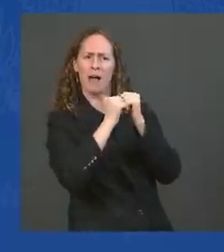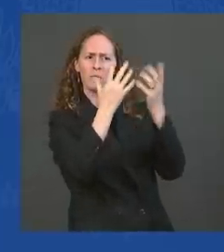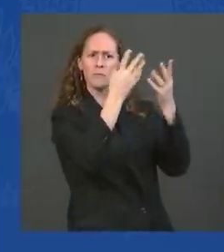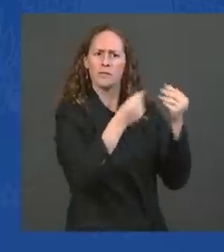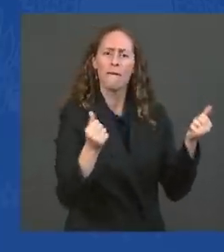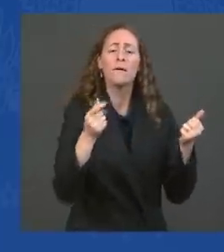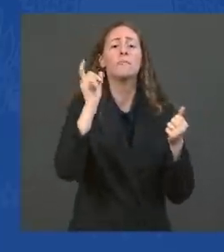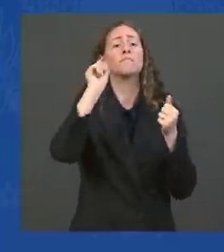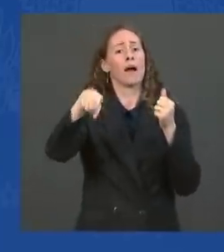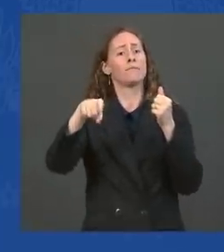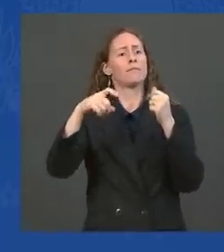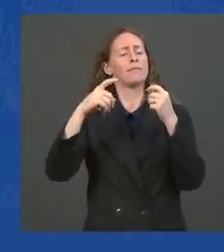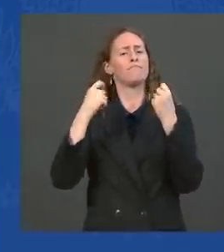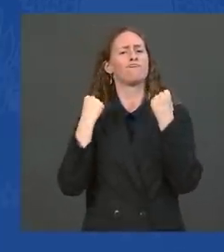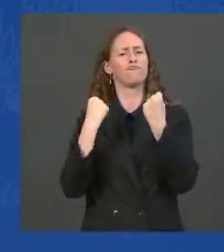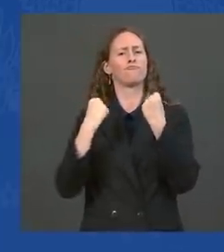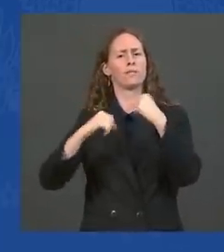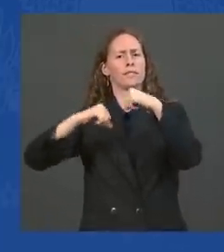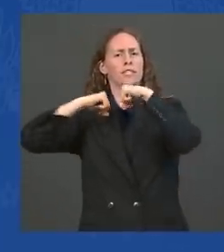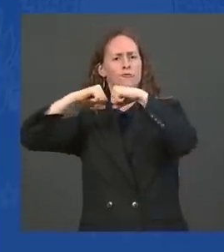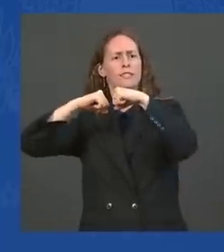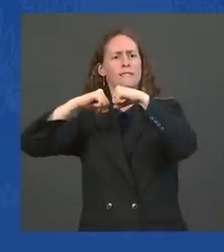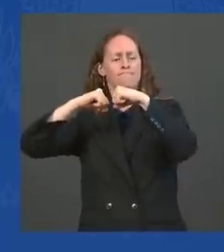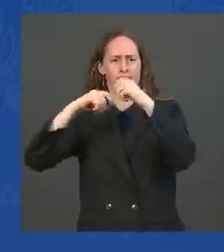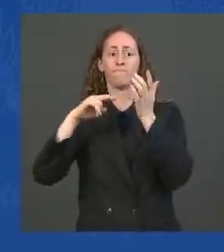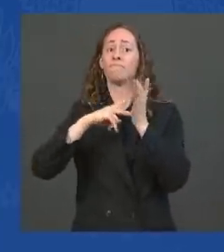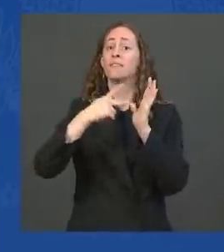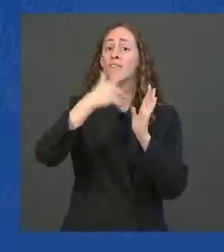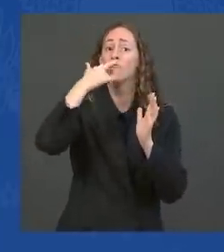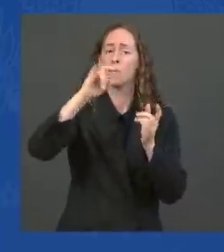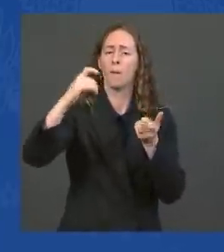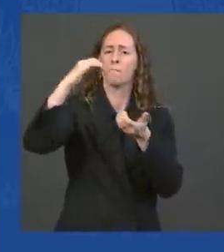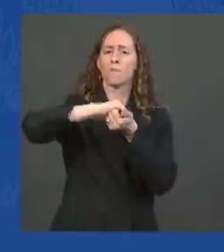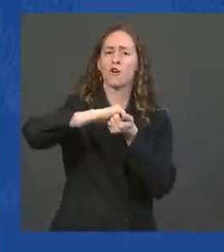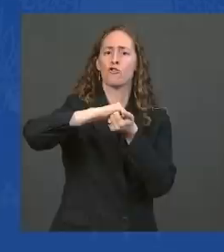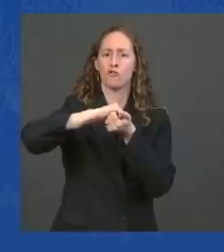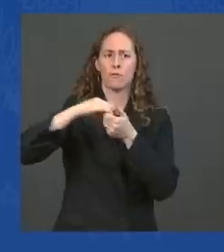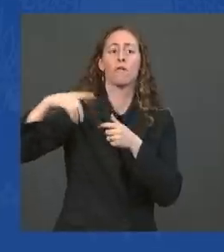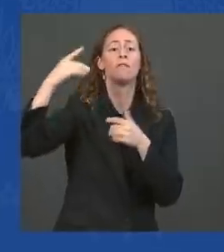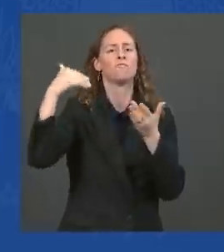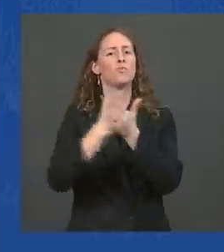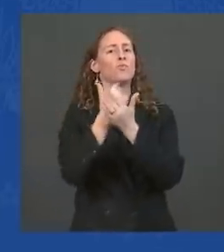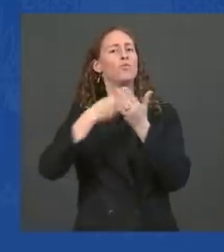we must now take our partnership to a new level -- a partnership that seeks to engage,